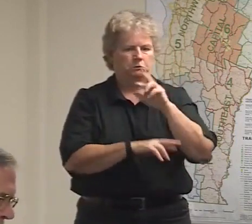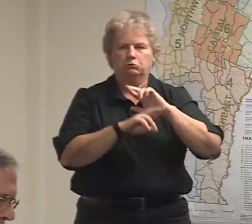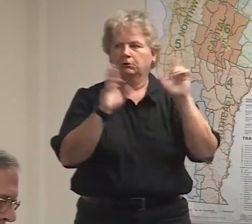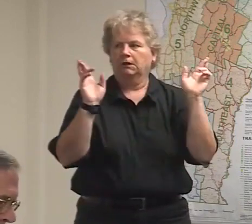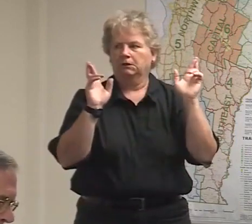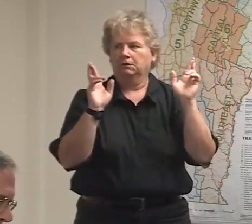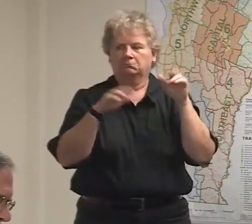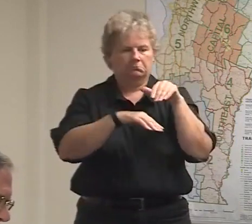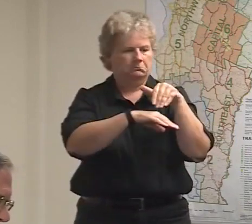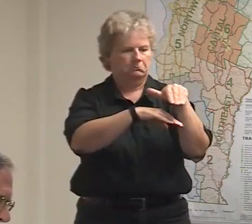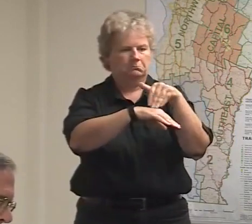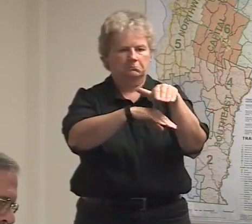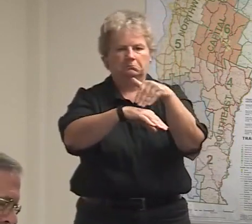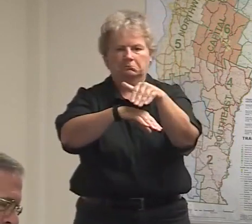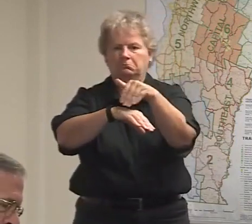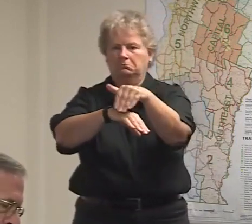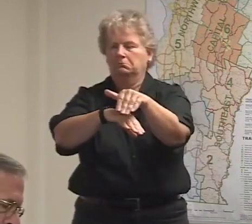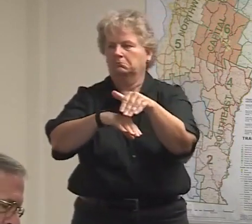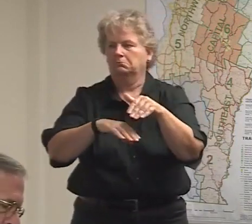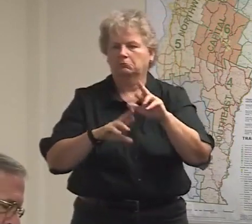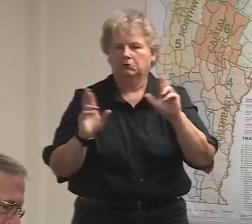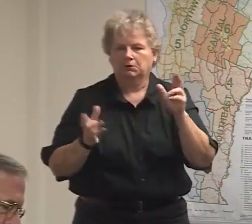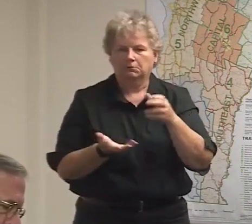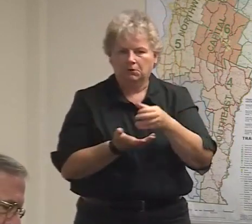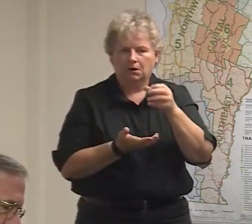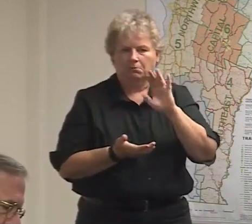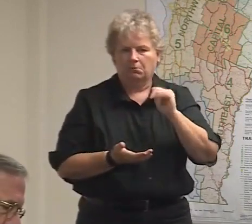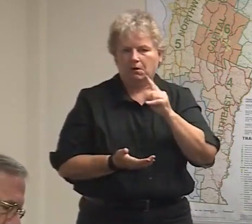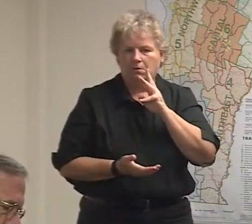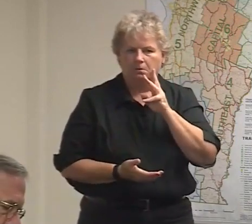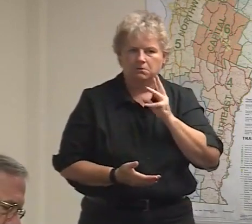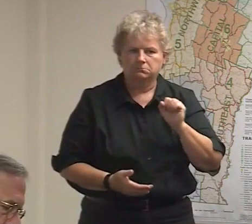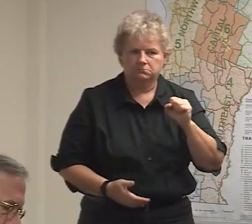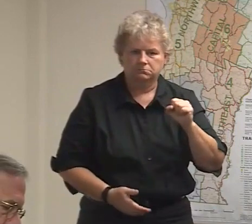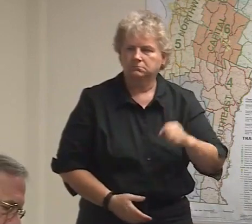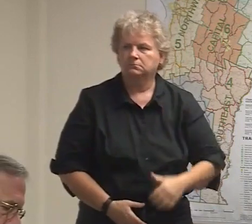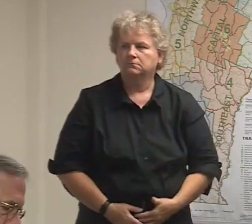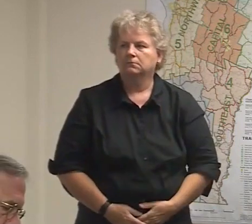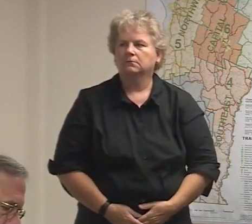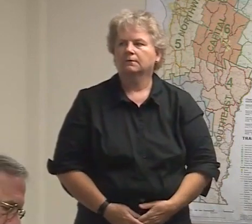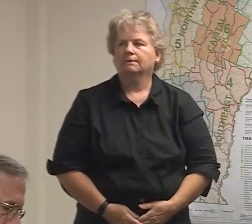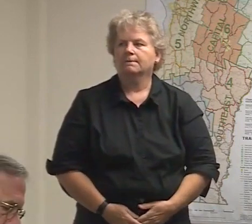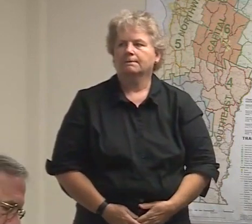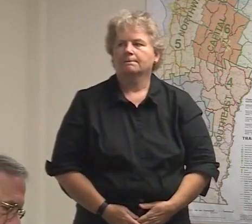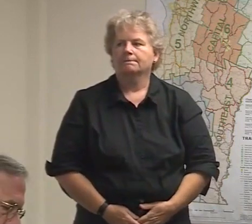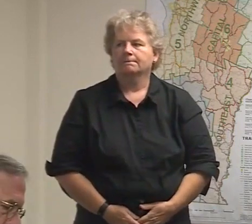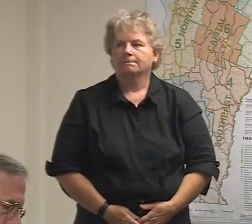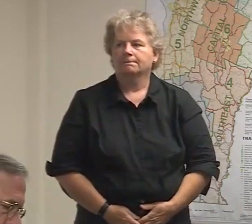WE HAVE TRUCKS ON STANDBY TO DELIVER THEM TO THE TOWNS WHO HAVE REQUESTED THEM. COULD YOU INTRODUCE YOURSELF? I’M SORRY. I’M COLONEL TRACY POIRIER.